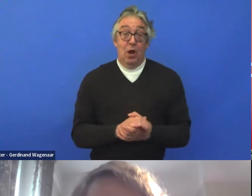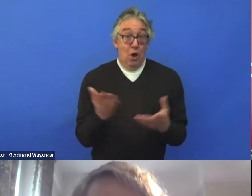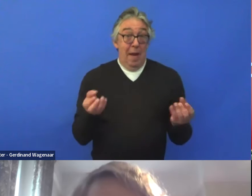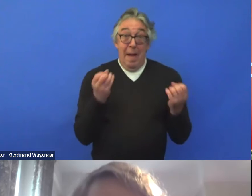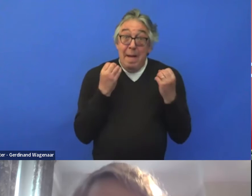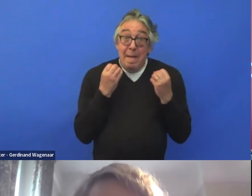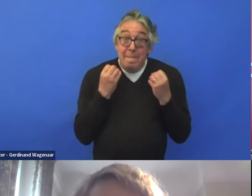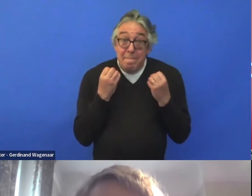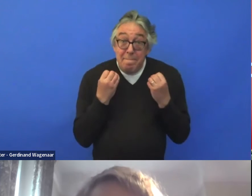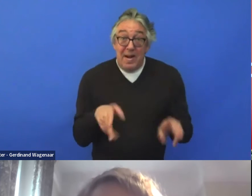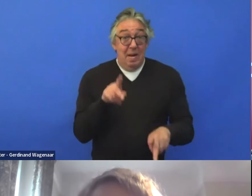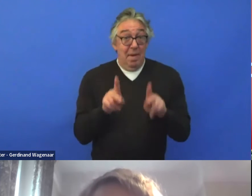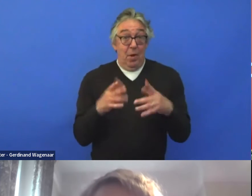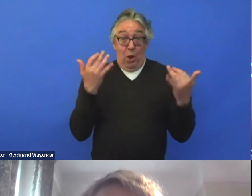That is a good thing.